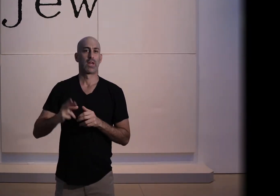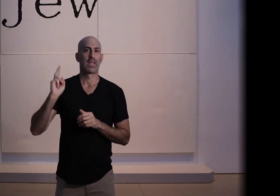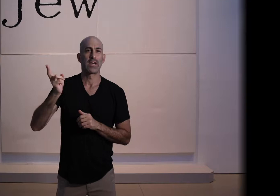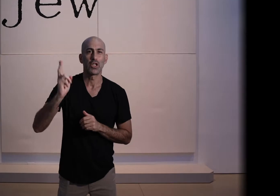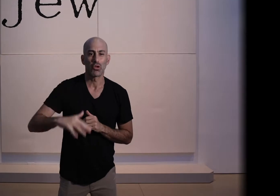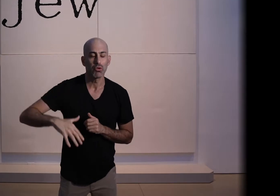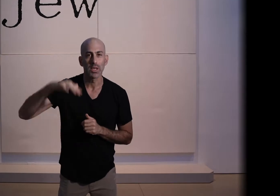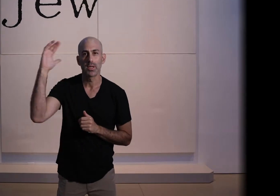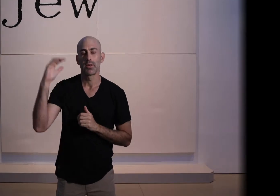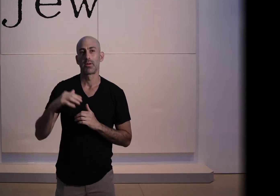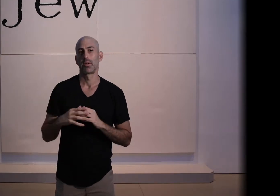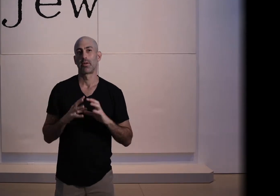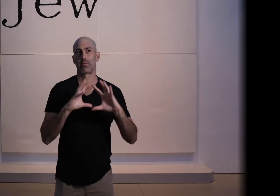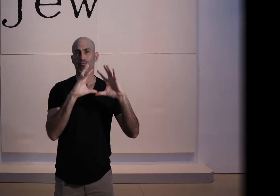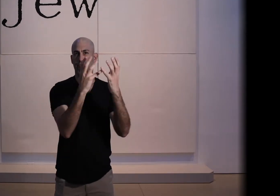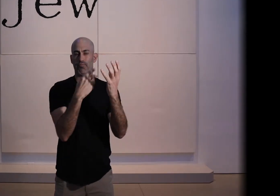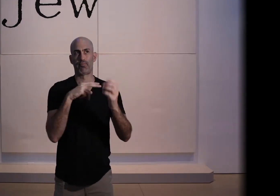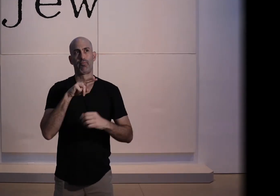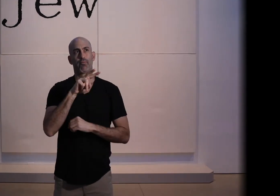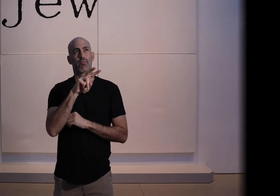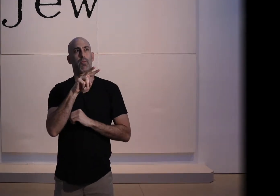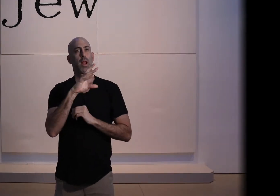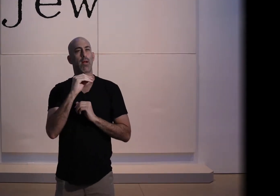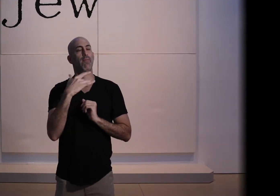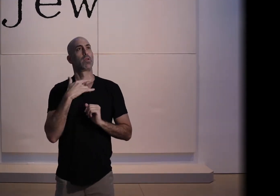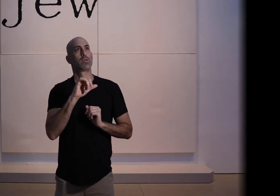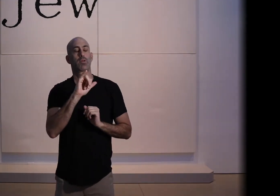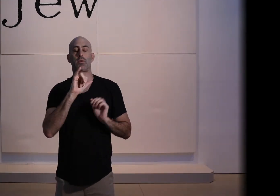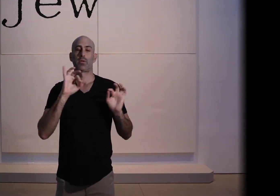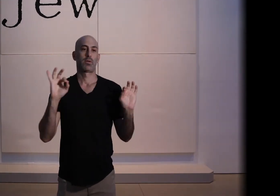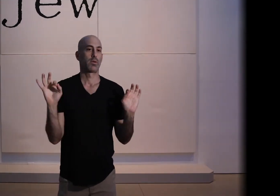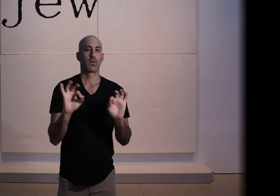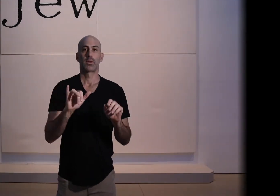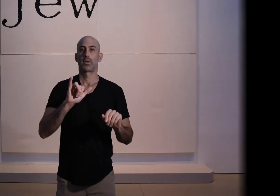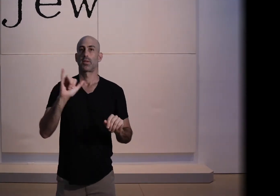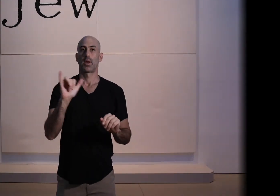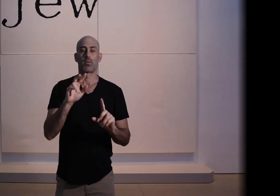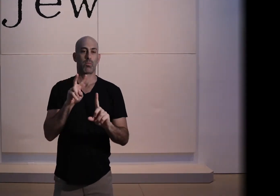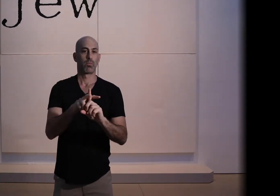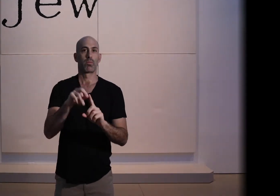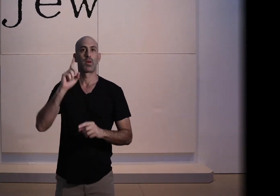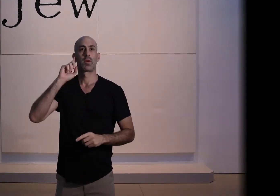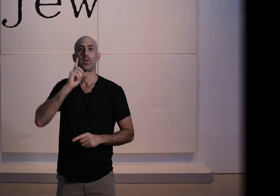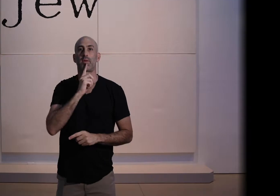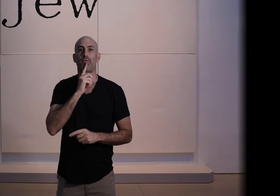and history encompassed within it. As I gazed at it, I felt a similar set of meanings in the word “Deaf.”